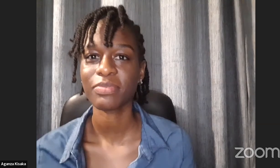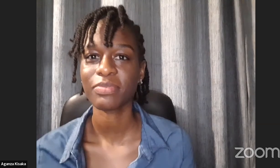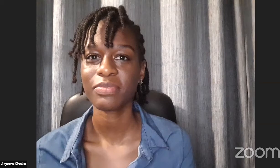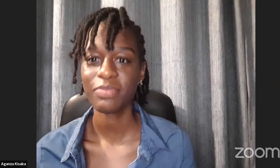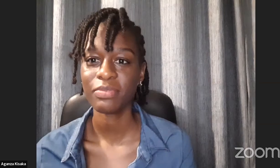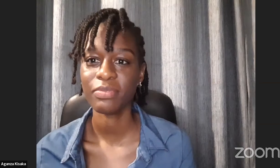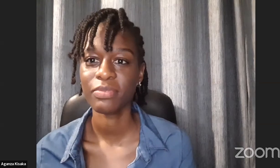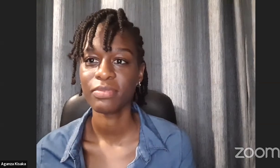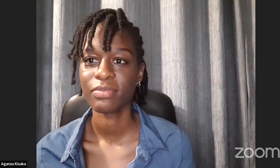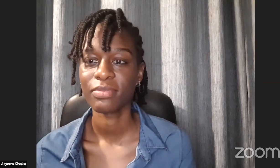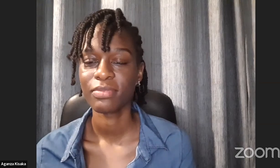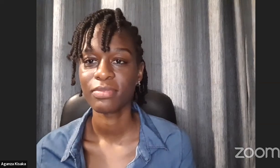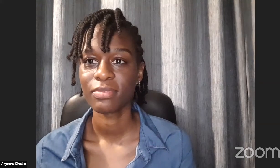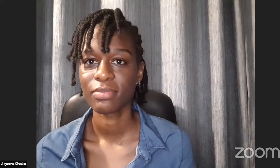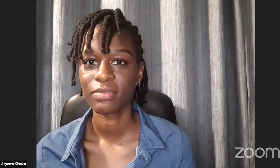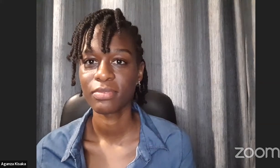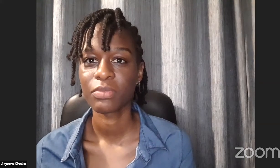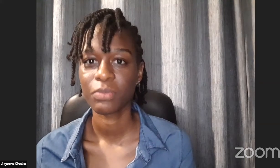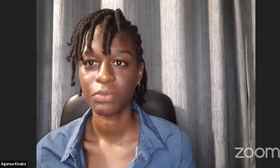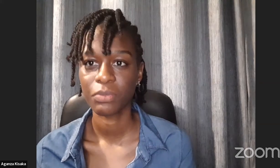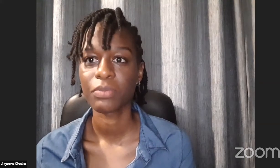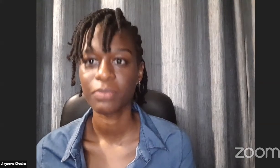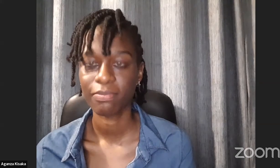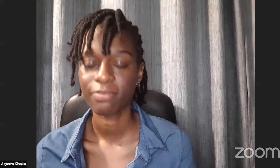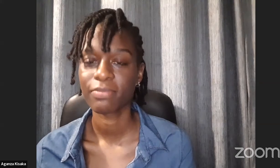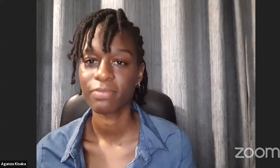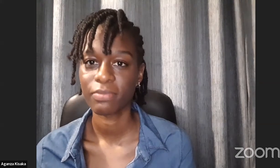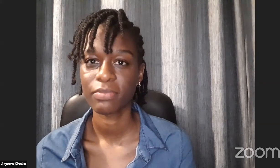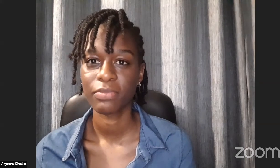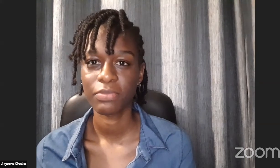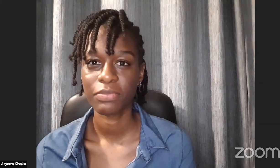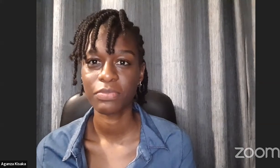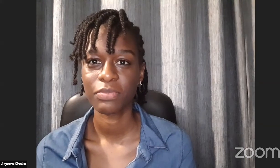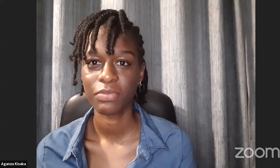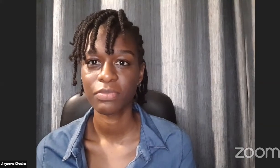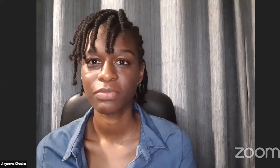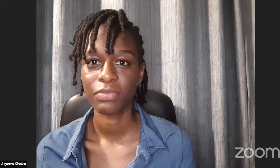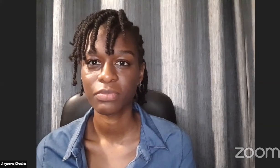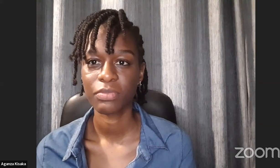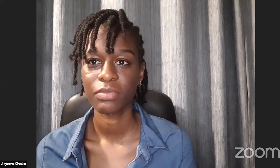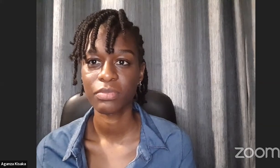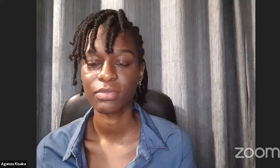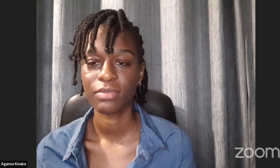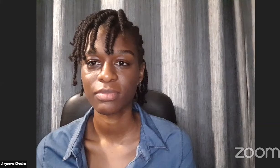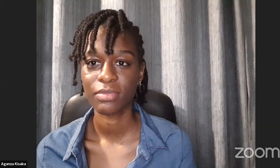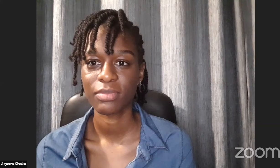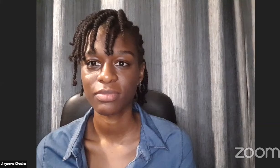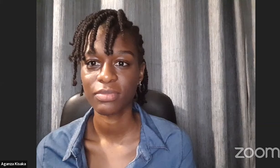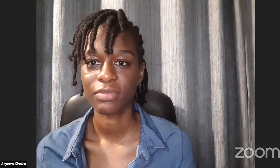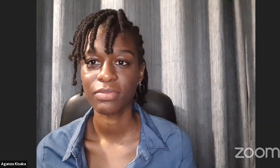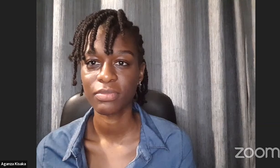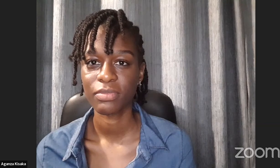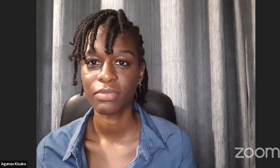and for those that are starting up their day like those watching from California from those sides hope that this is something that you can incorporate